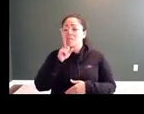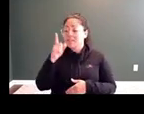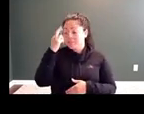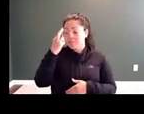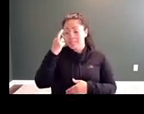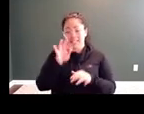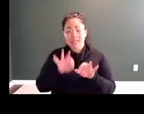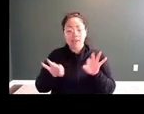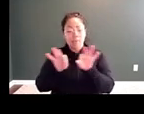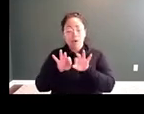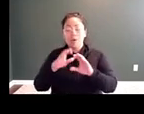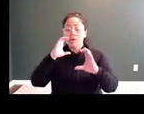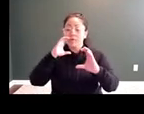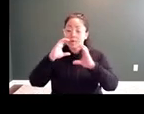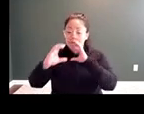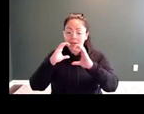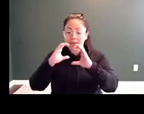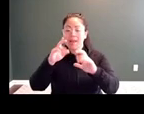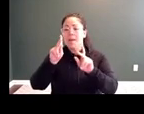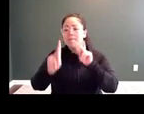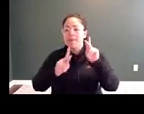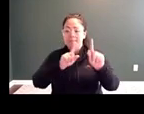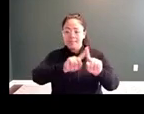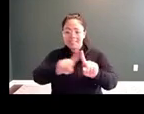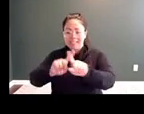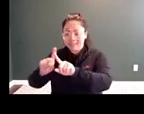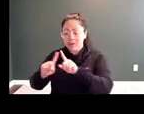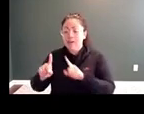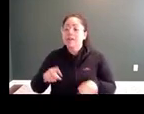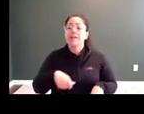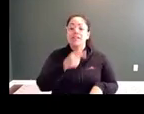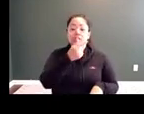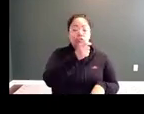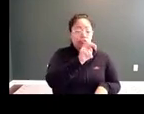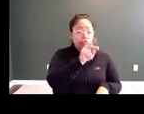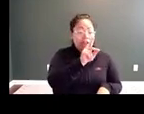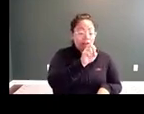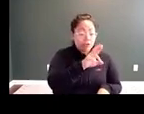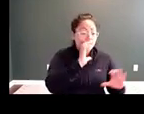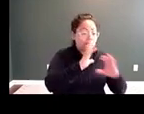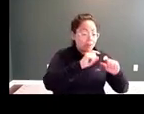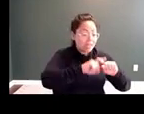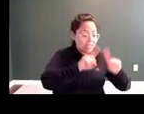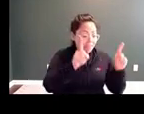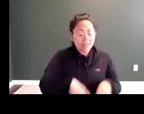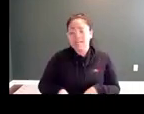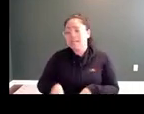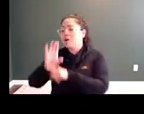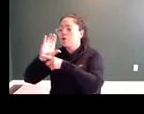Okay? People communicate in different ways. Genders communicate in different ways. Cultures communicate in different ways.